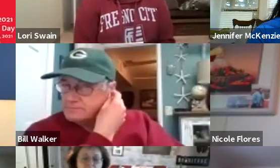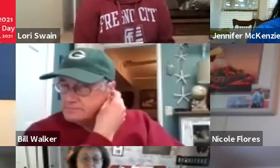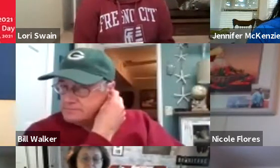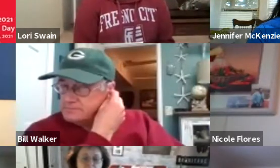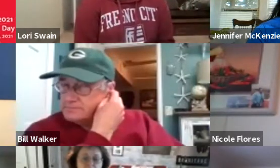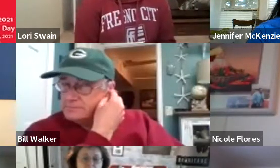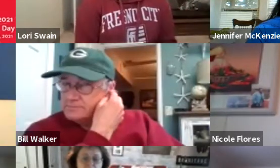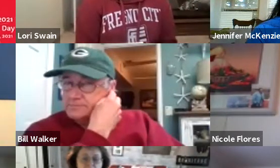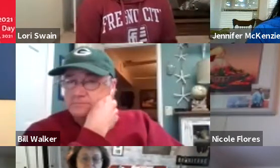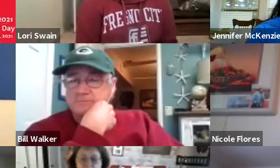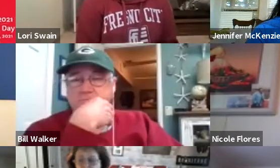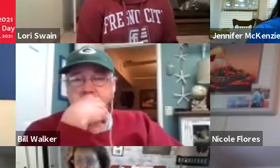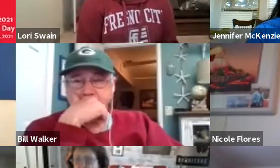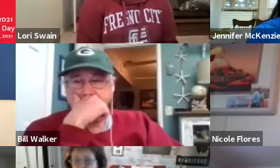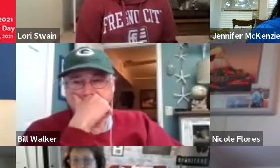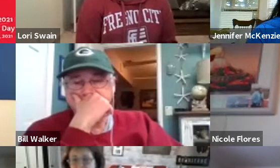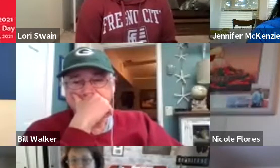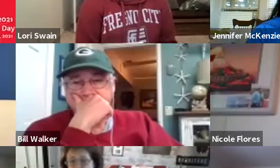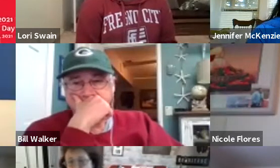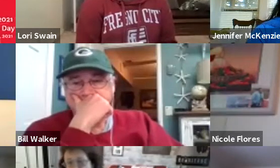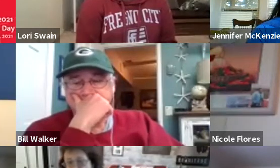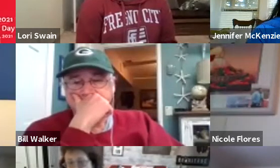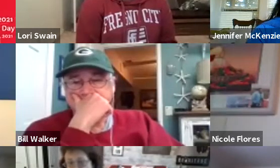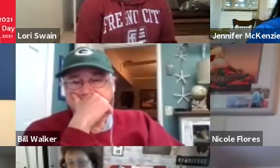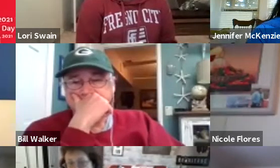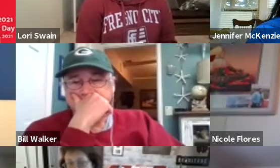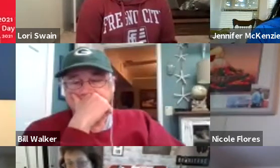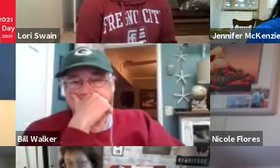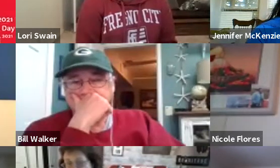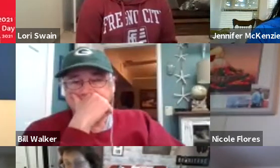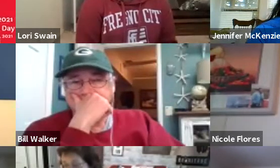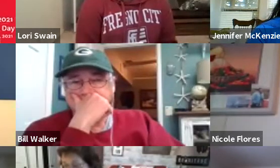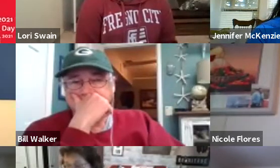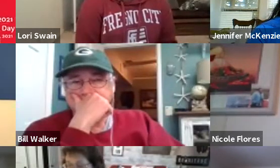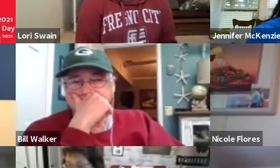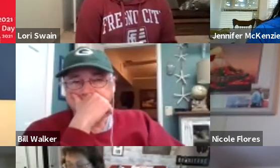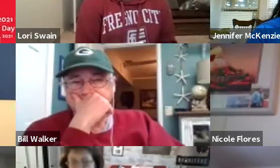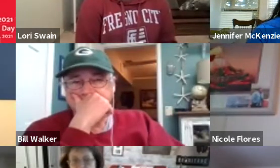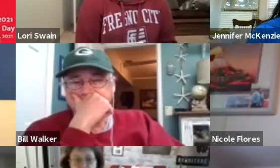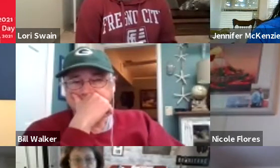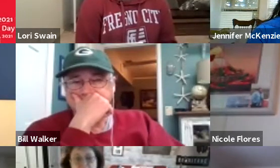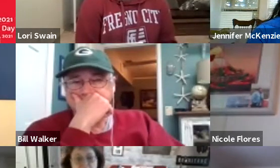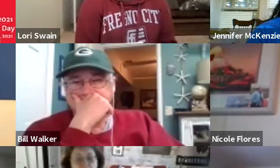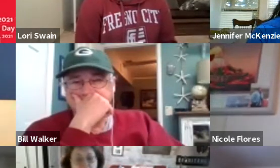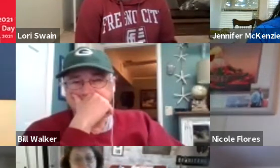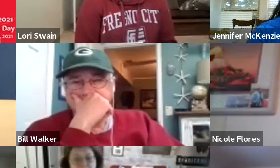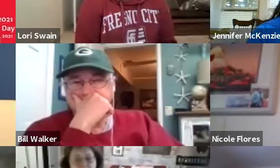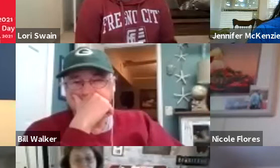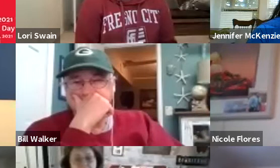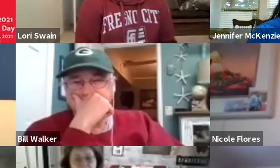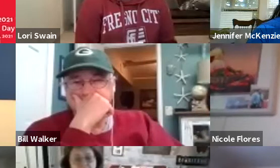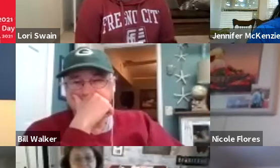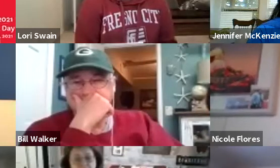students. We also have faculty that reaches out to us at the main office and says, Hey, this student may need some help as well as